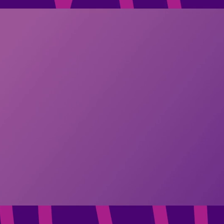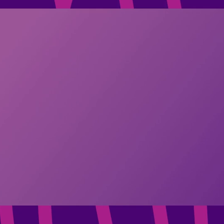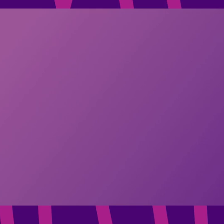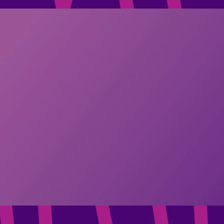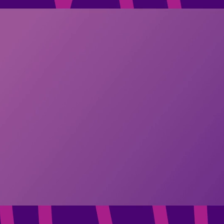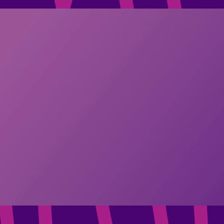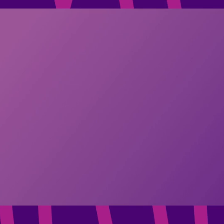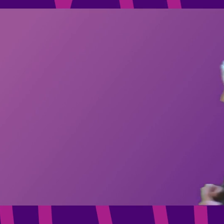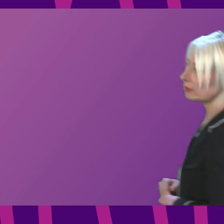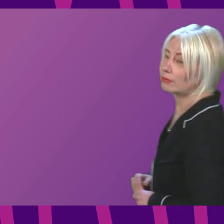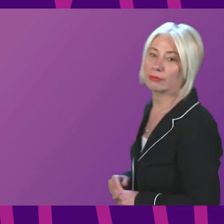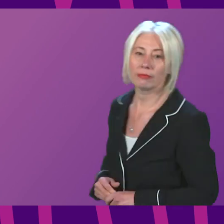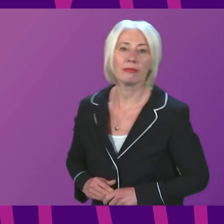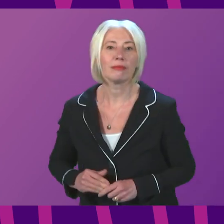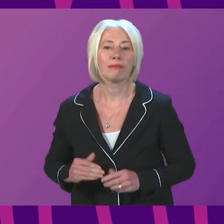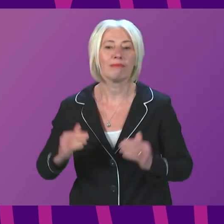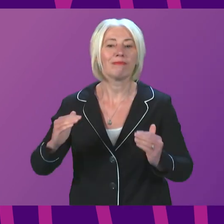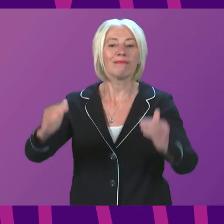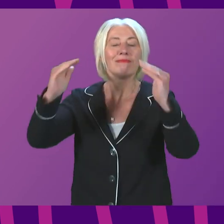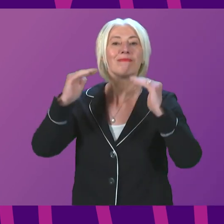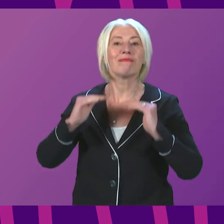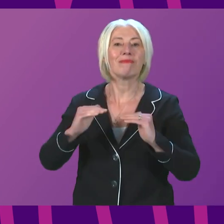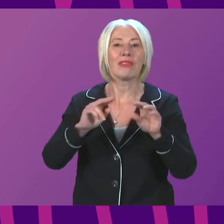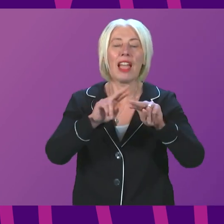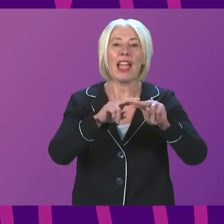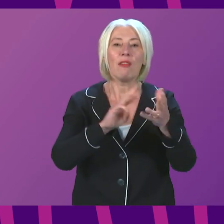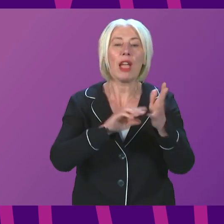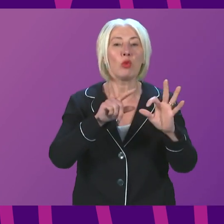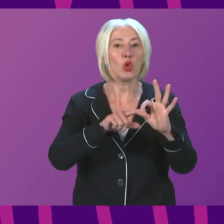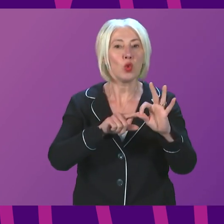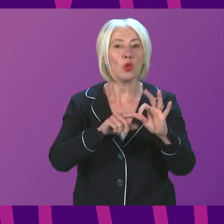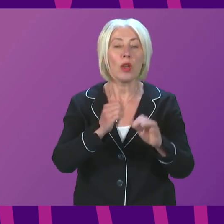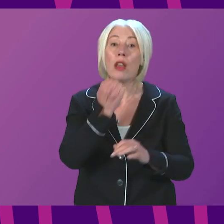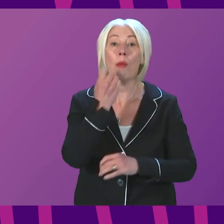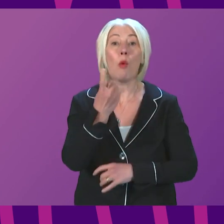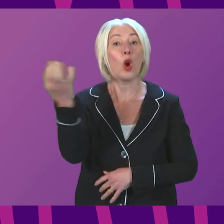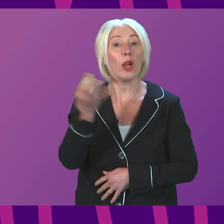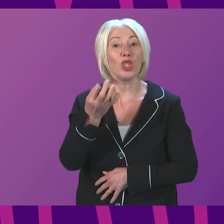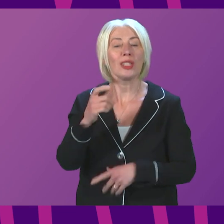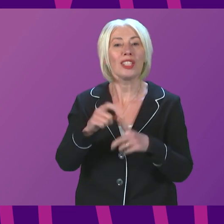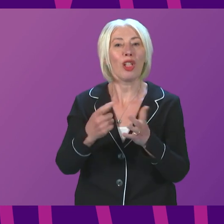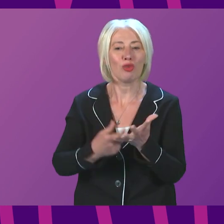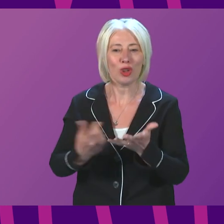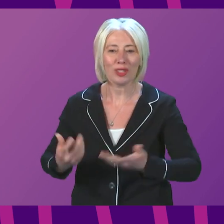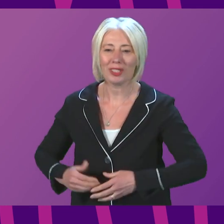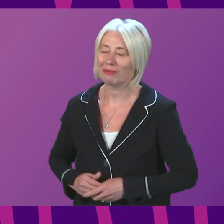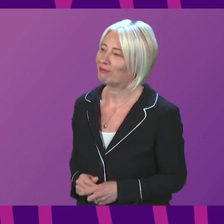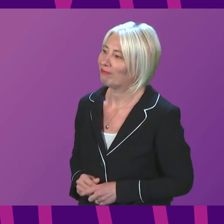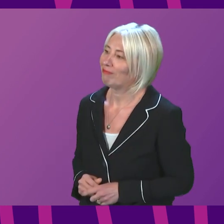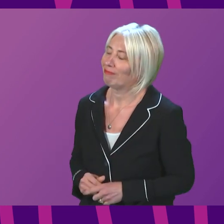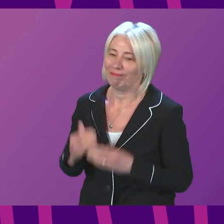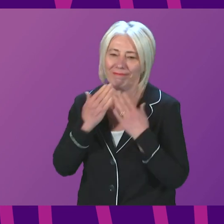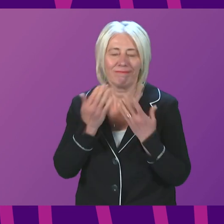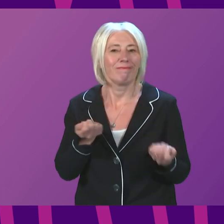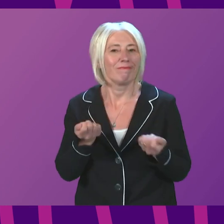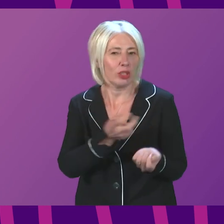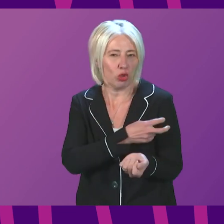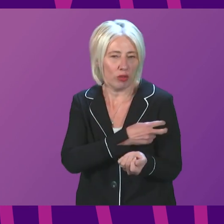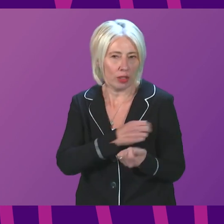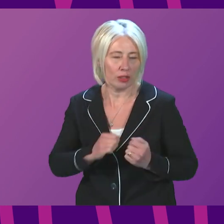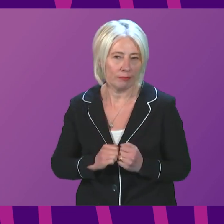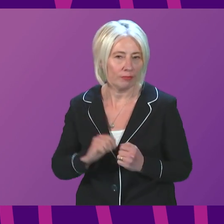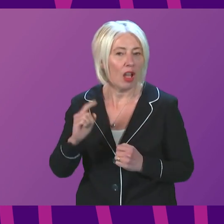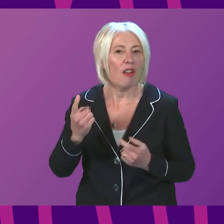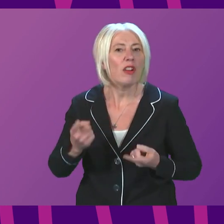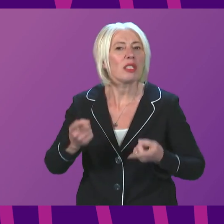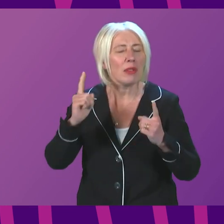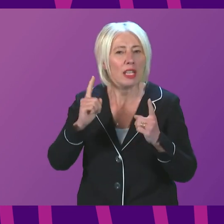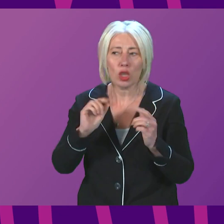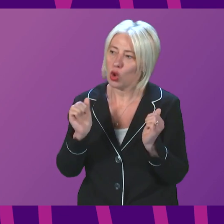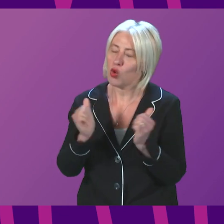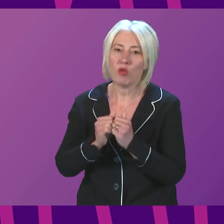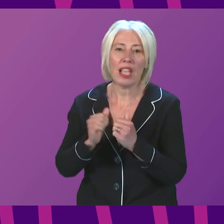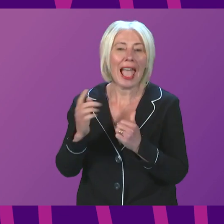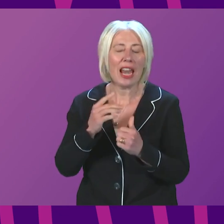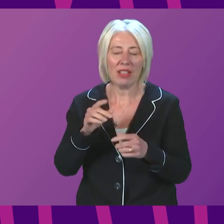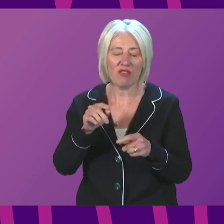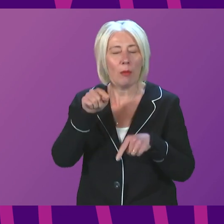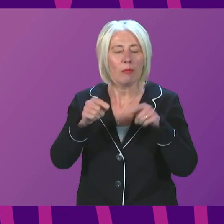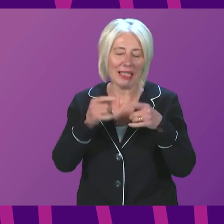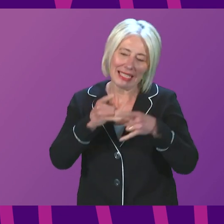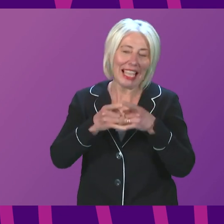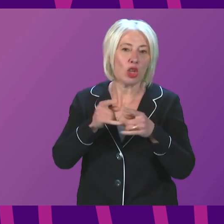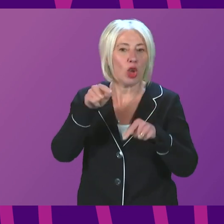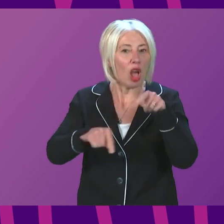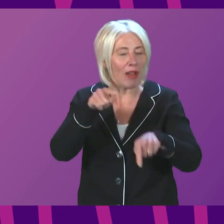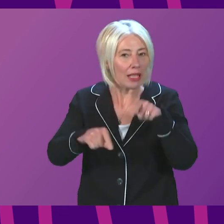Does the First Minister agree that every victim of sexual harassment should be fully supported?